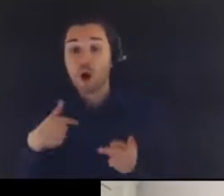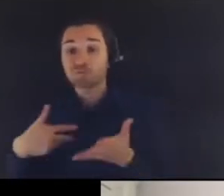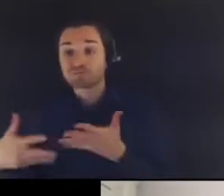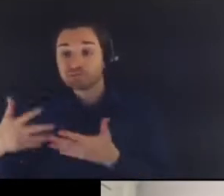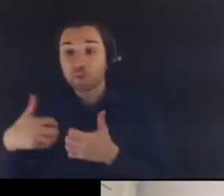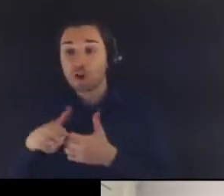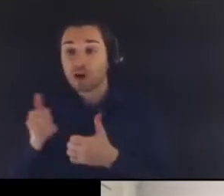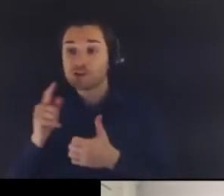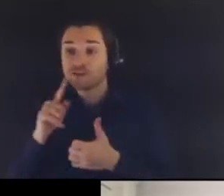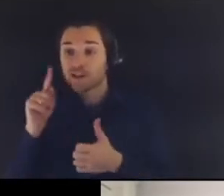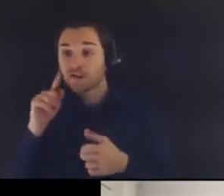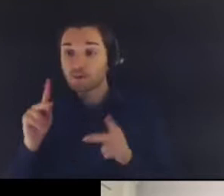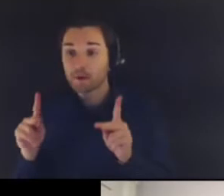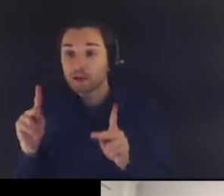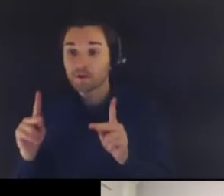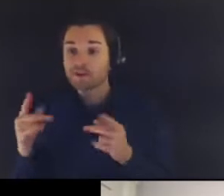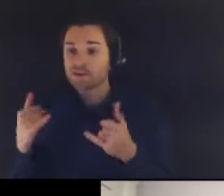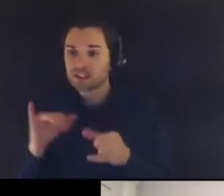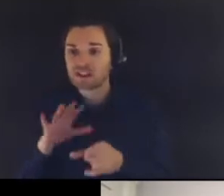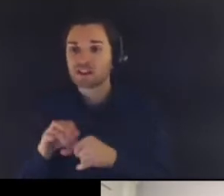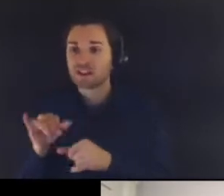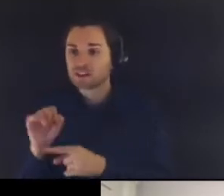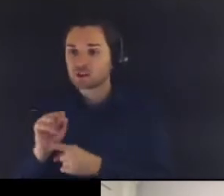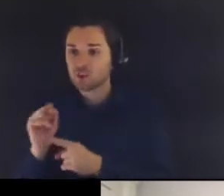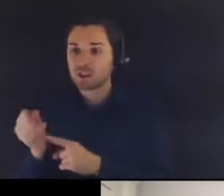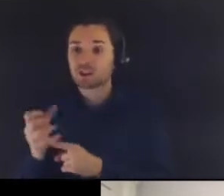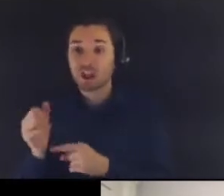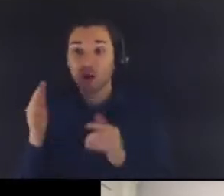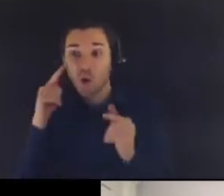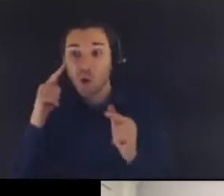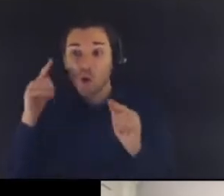this situation and wanting to articulate their experiences in a systemic framework. That